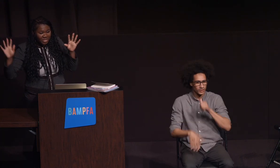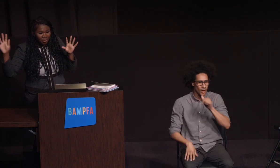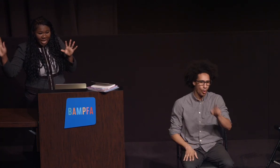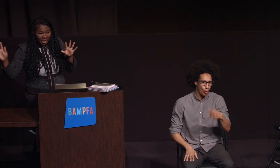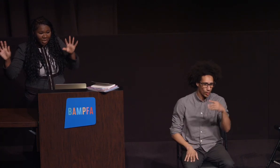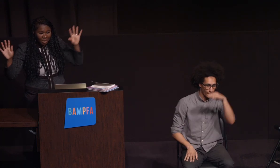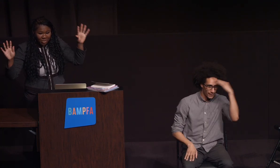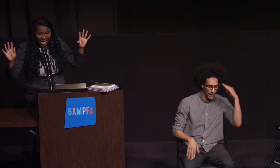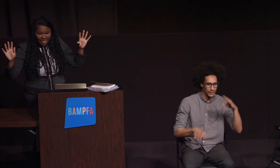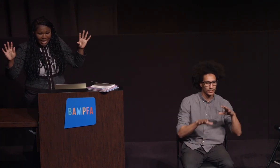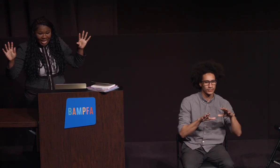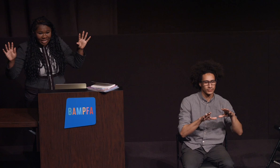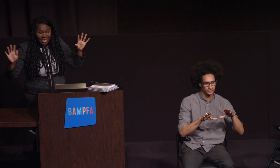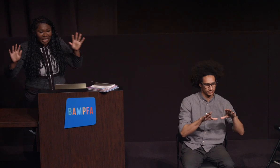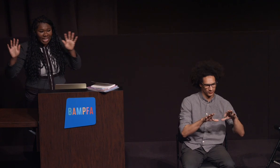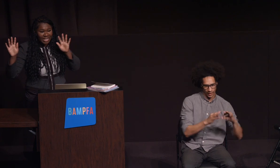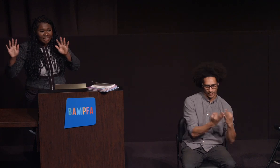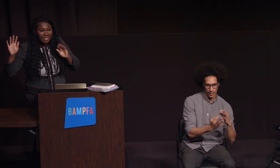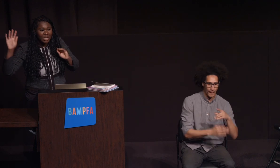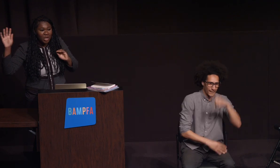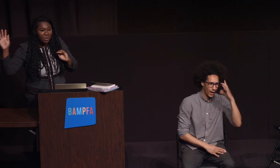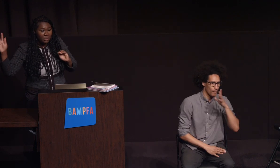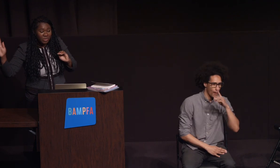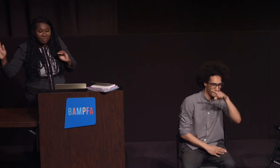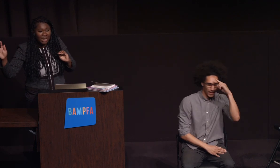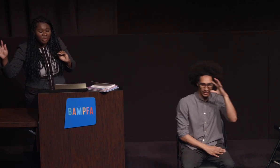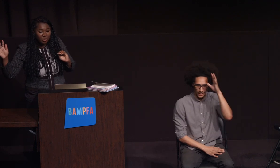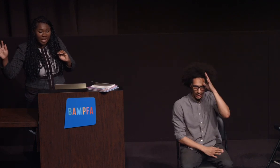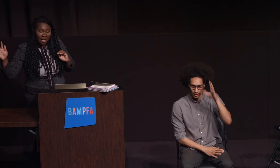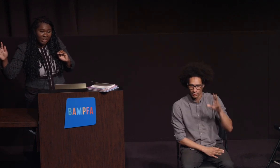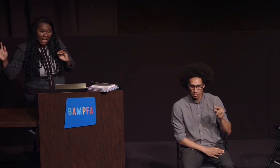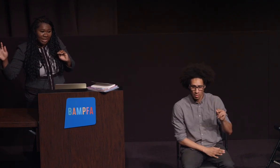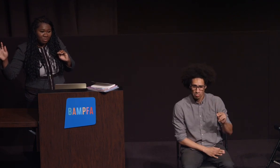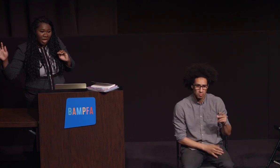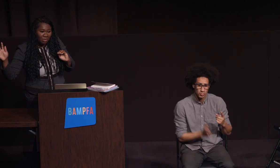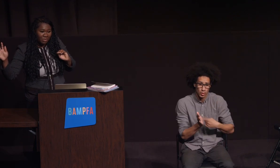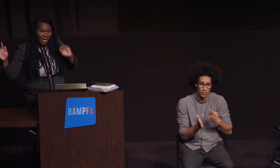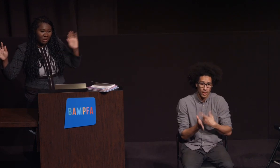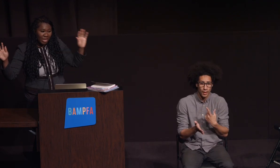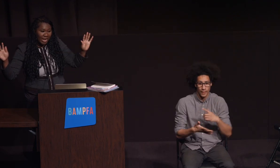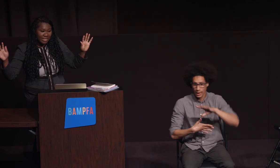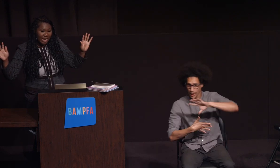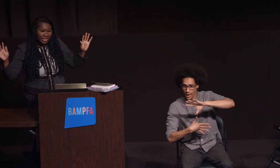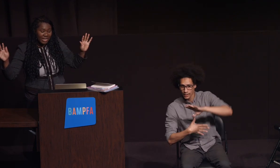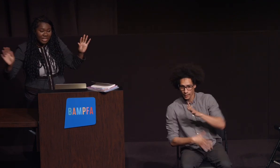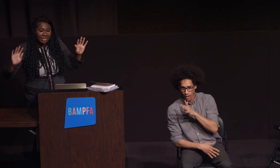just Black mom, Black dad. It's sometimes you might have a Latin mom and a Black dad,